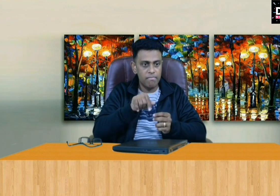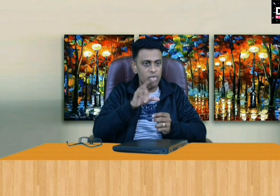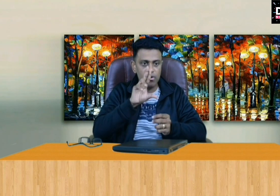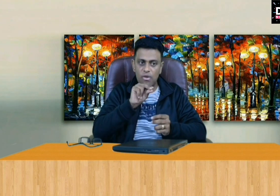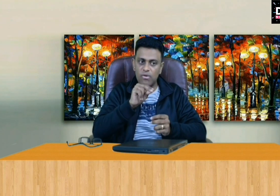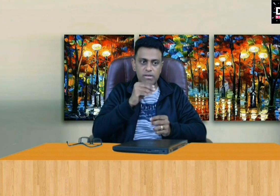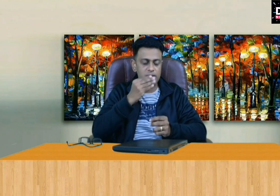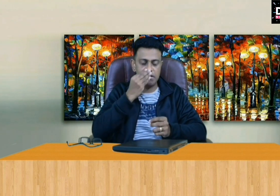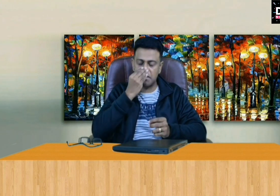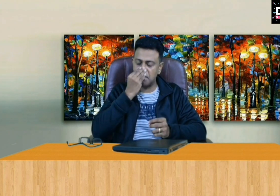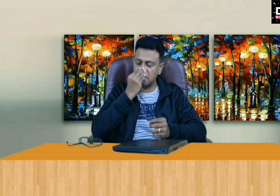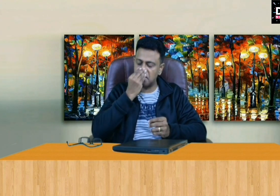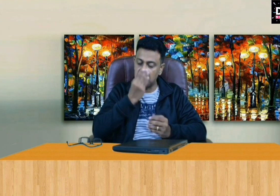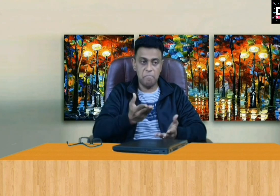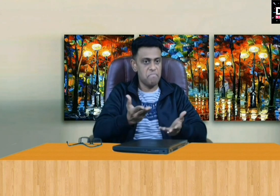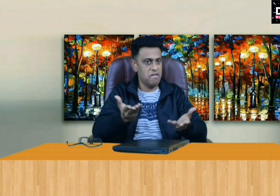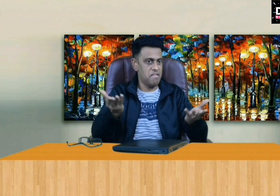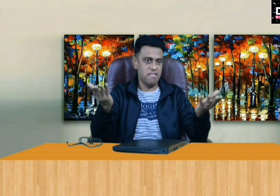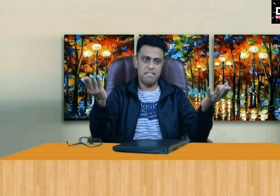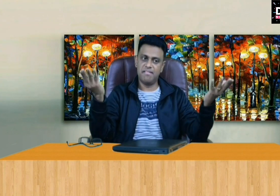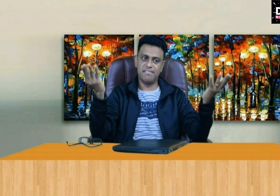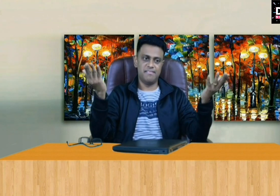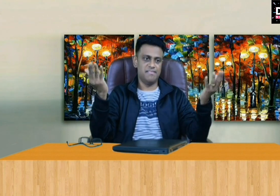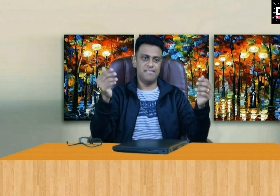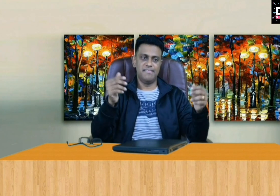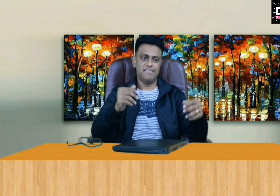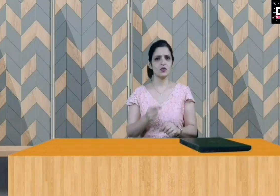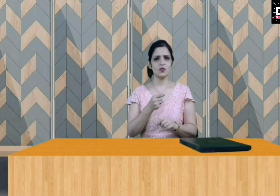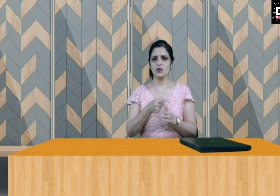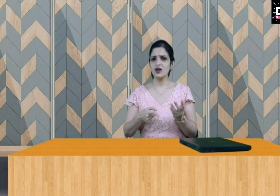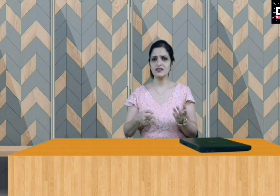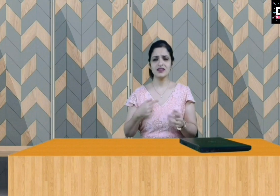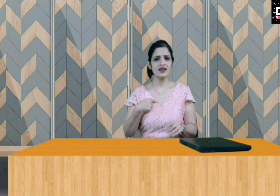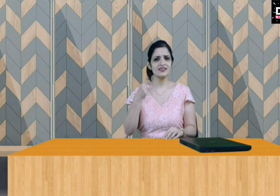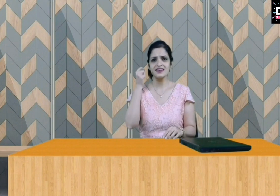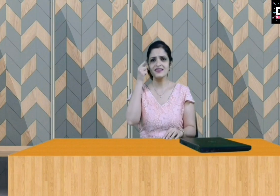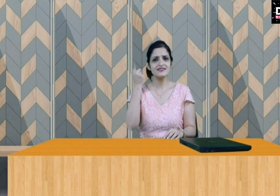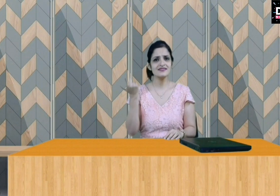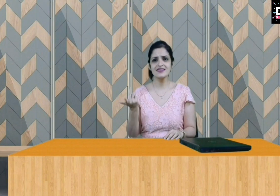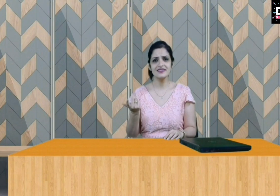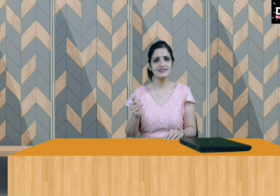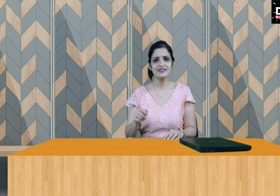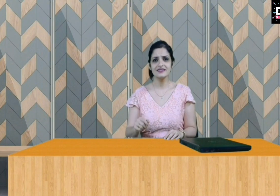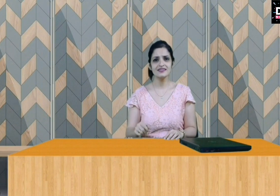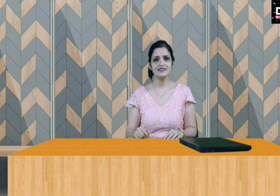It is not simple What sir? I dont understand